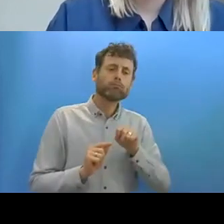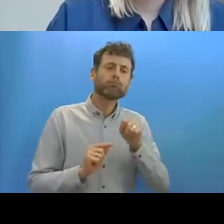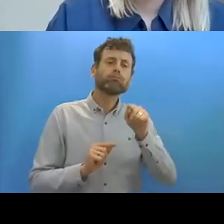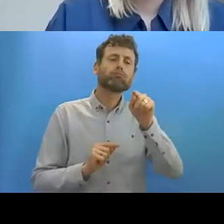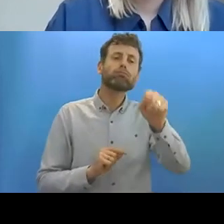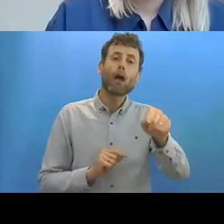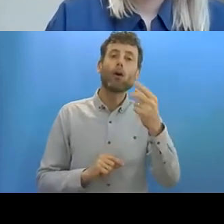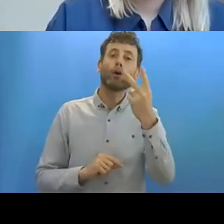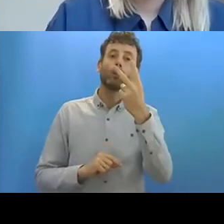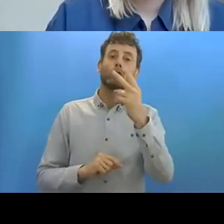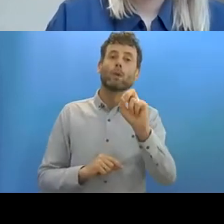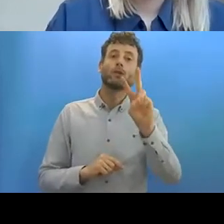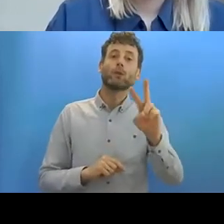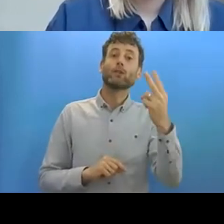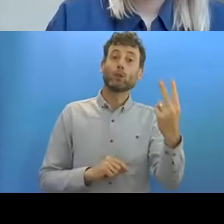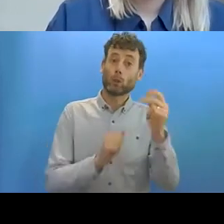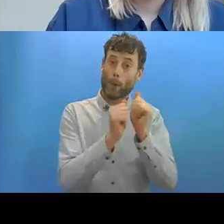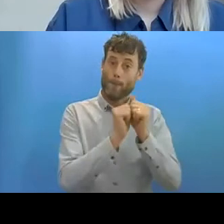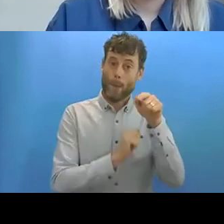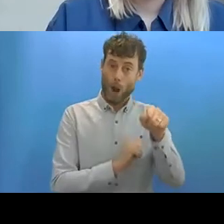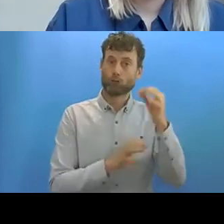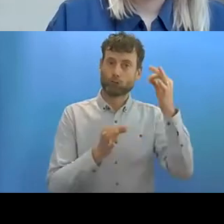It's going to be a slow process, over a year, until 2022, when we're fully independent. But if you keep an eye on our socials you'll see where we might be located, and you can find